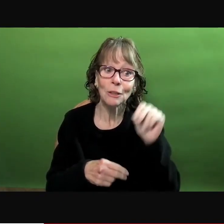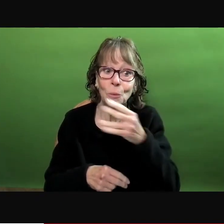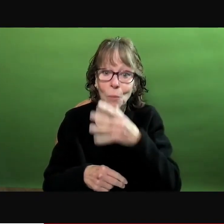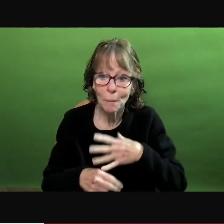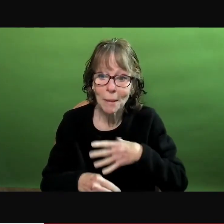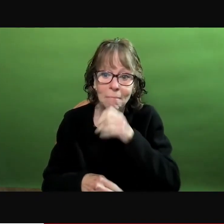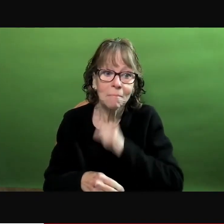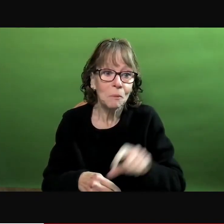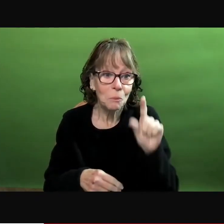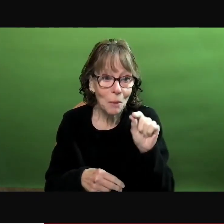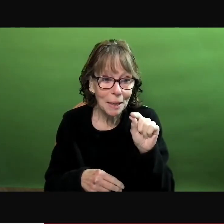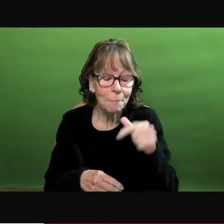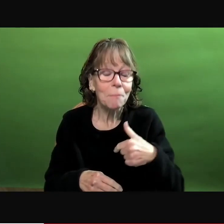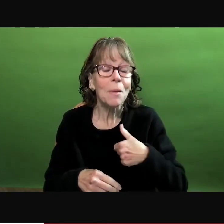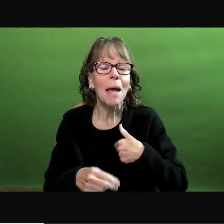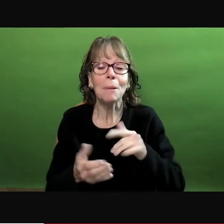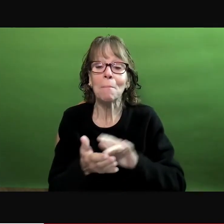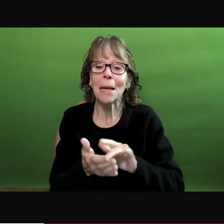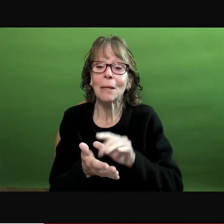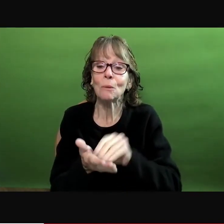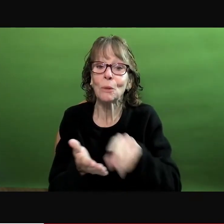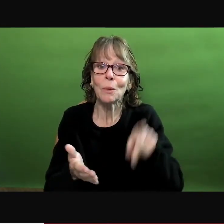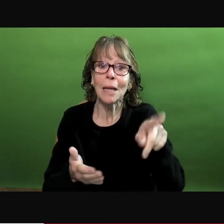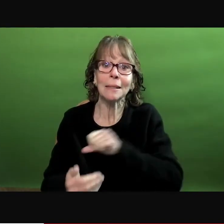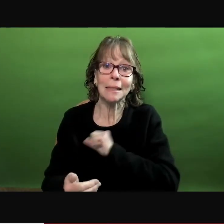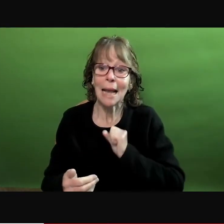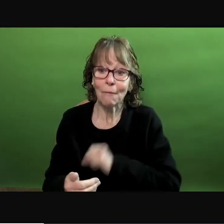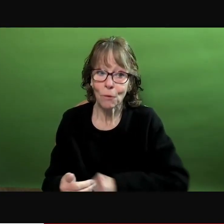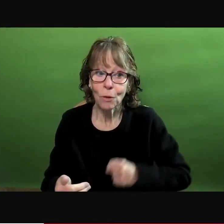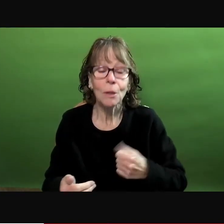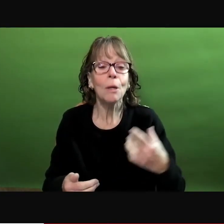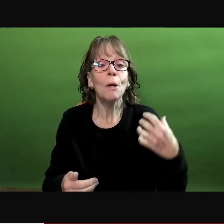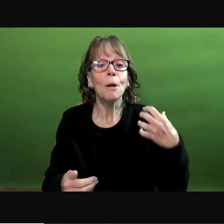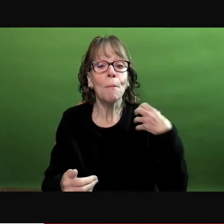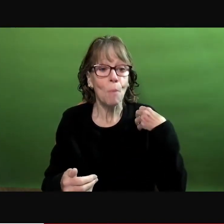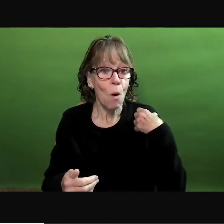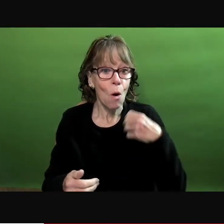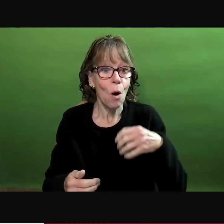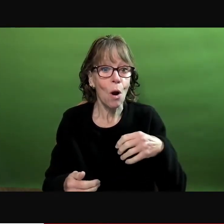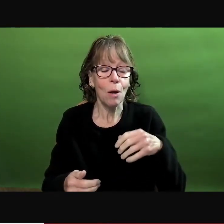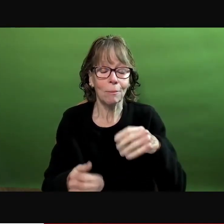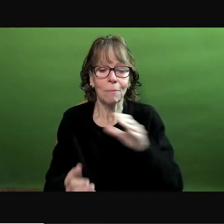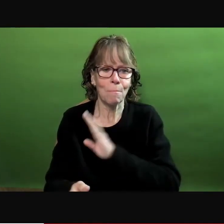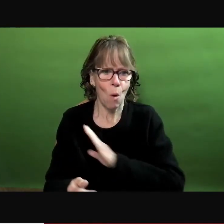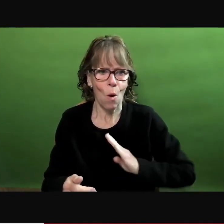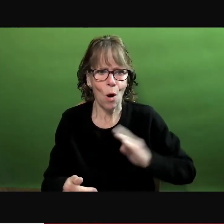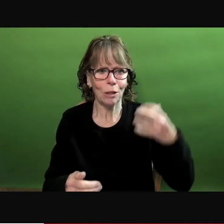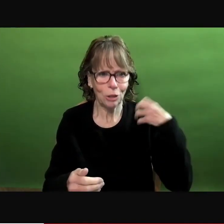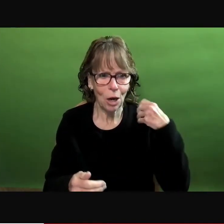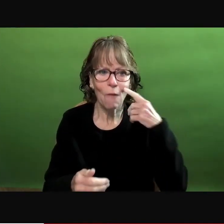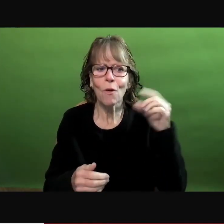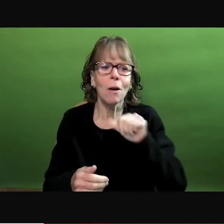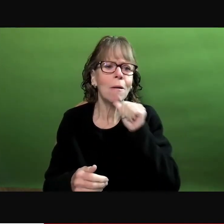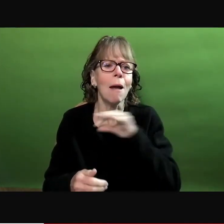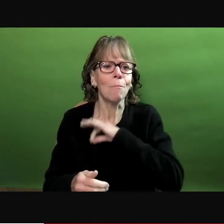I'm a medical student at Stanford and the board chair for the National Non-profit Organization Medical Students with Disability and Chronic Illness.